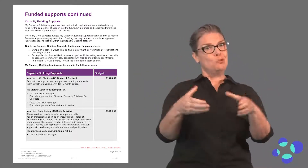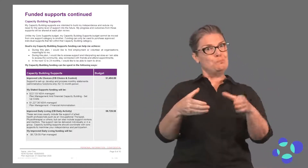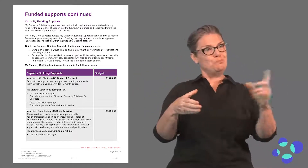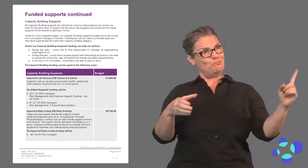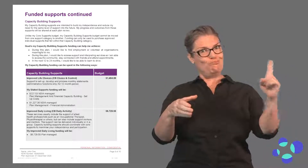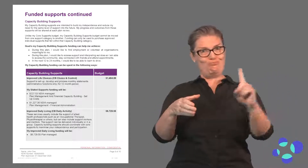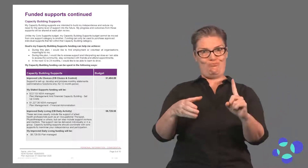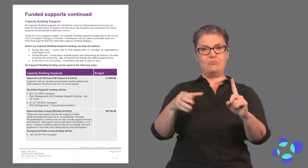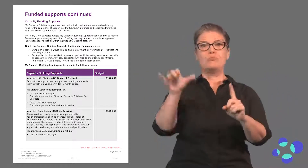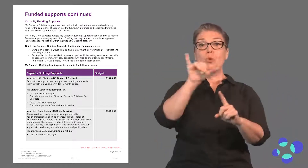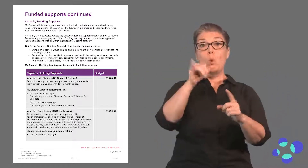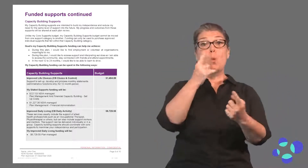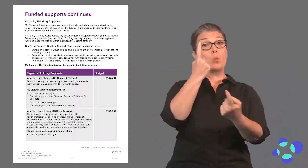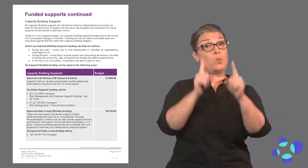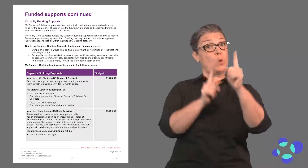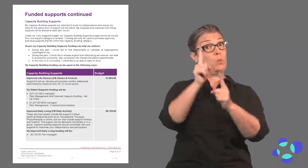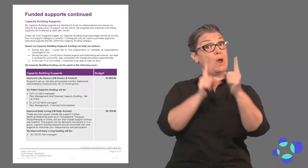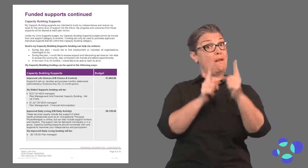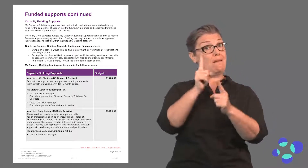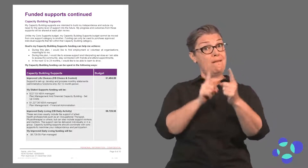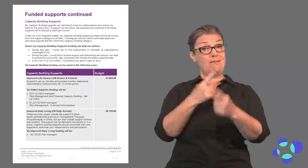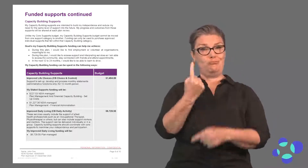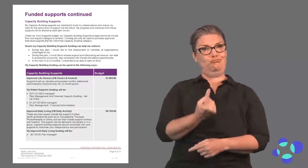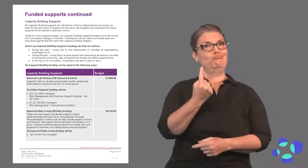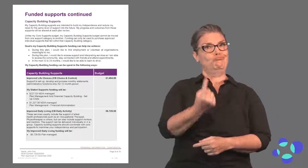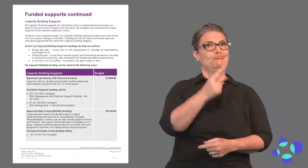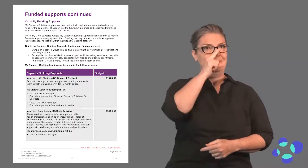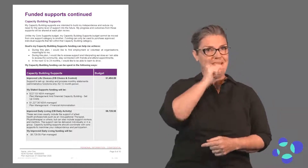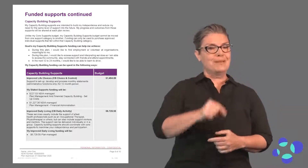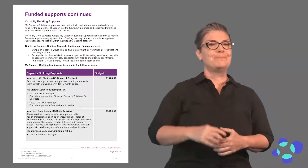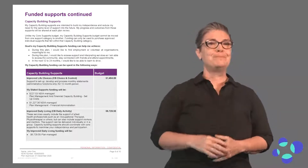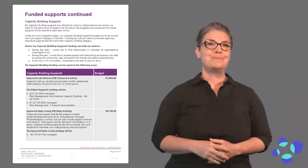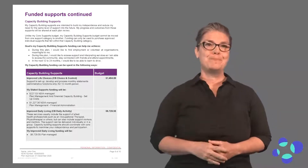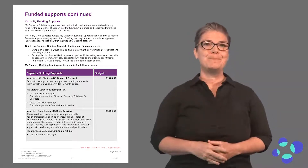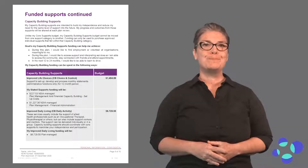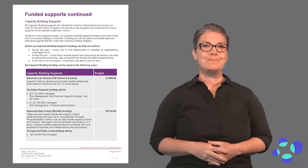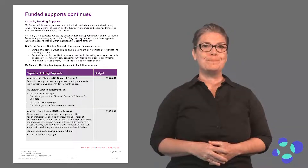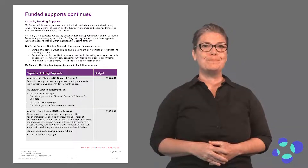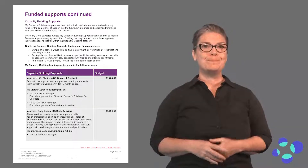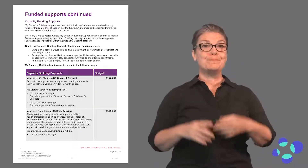Support Workers can also be involved in group activities or one on one supports.